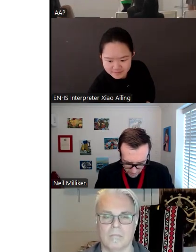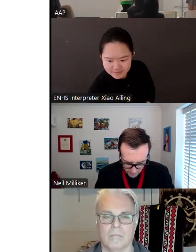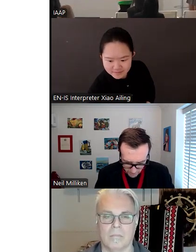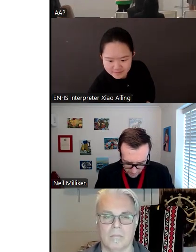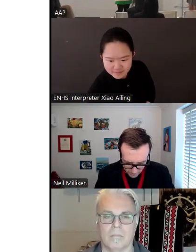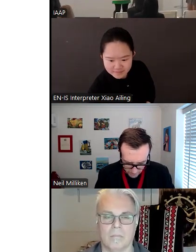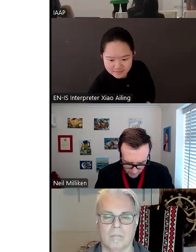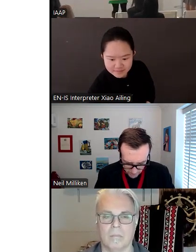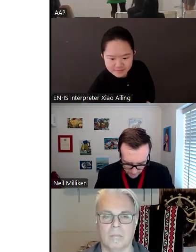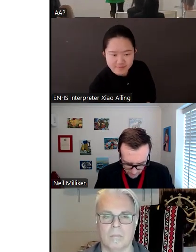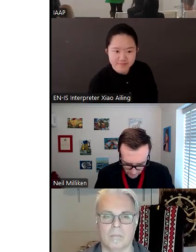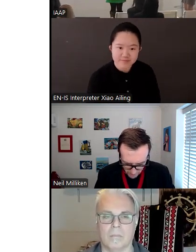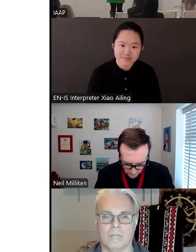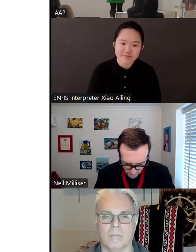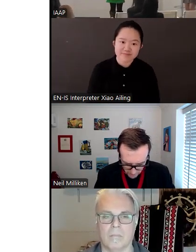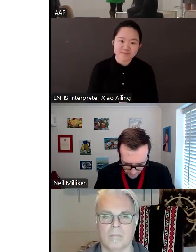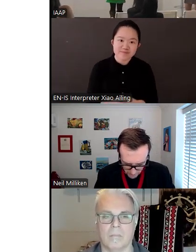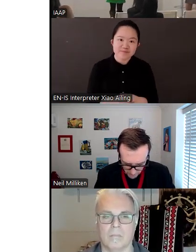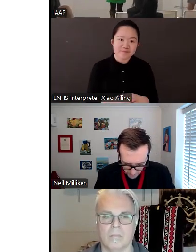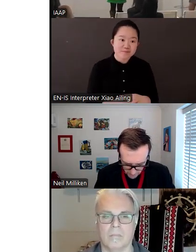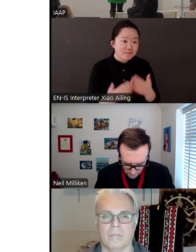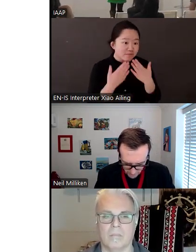Thank you. Olivia. That was a lot of text in a short time.